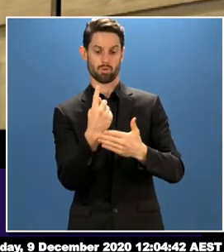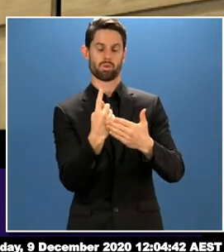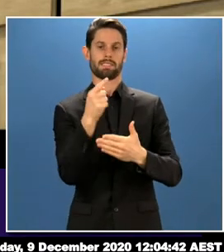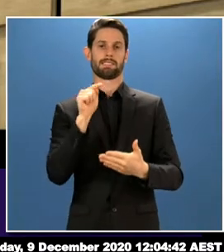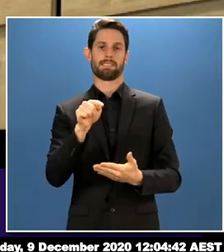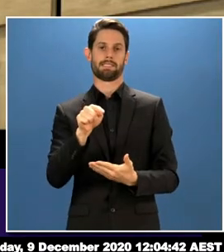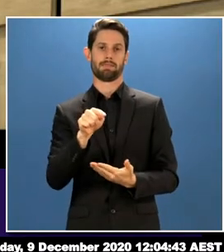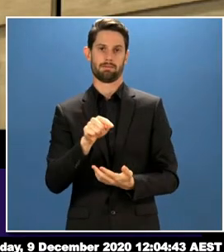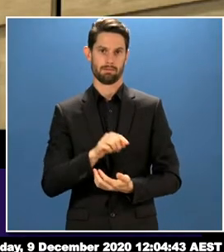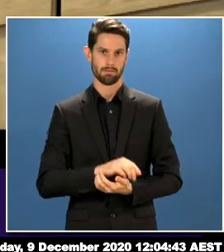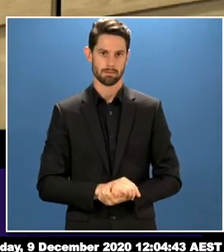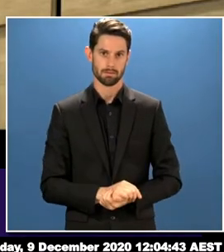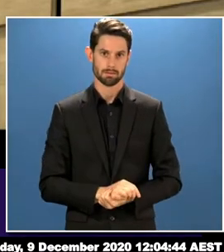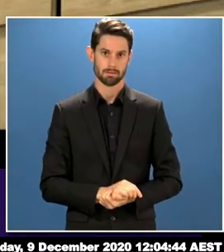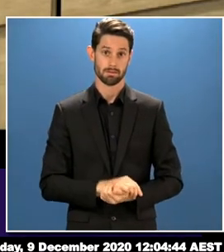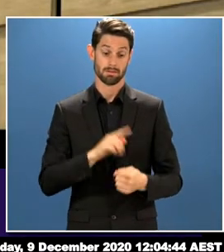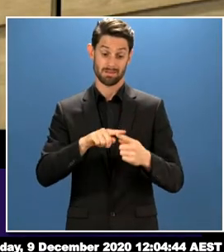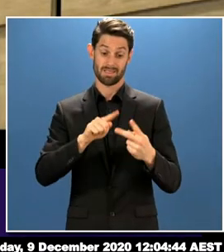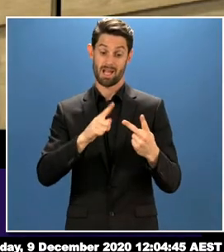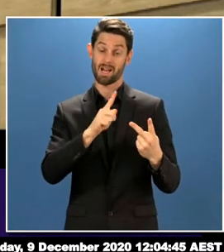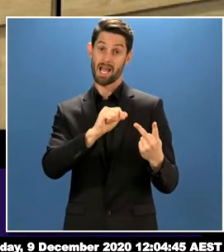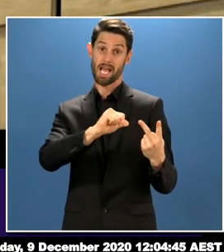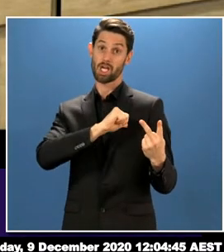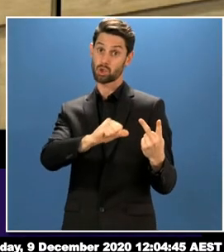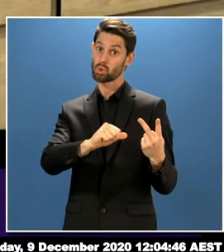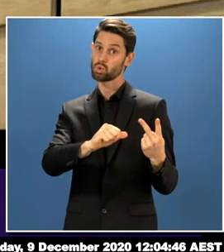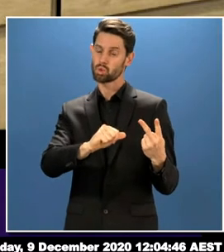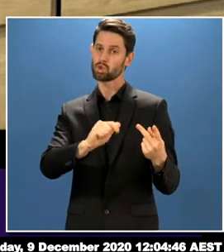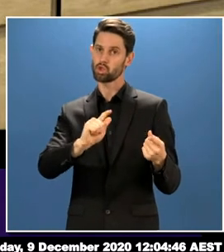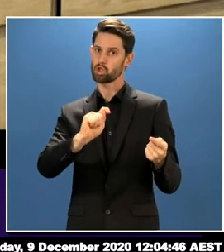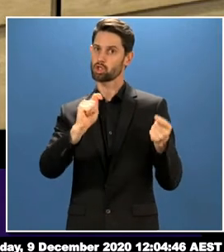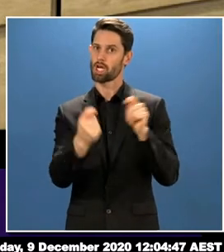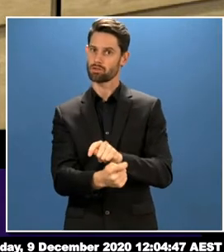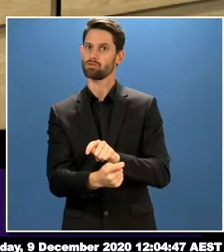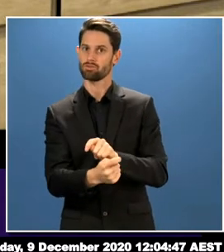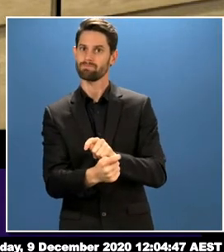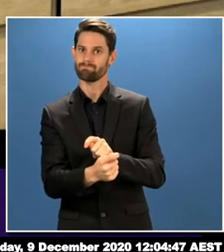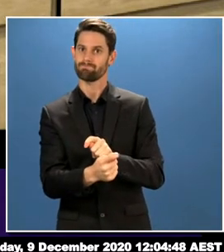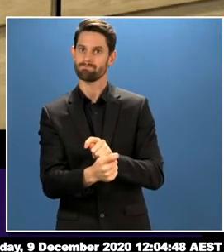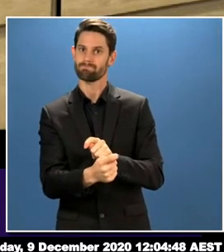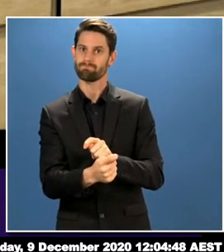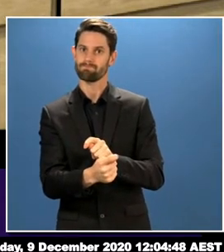and attitudinal change which came through.